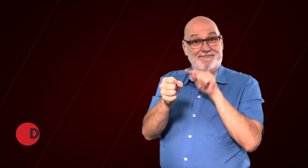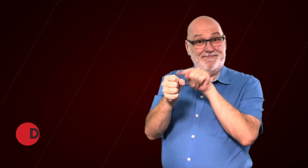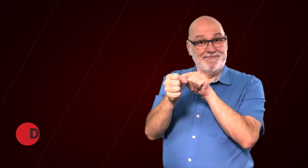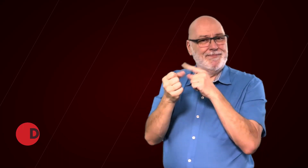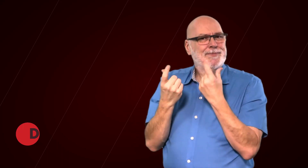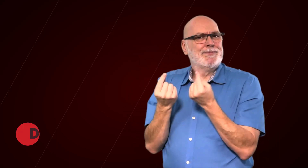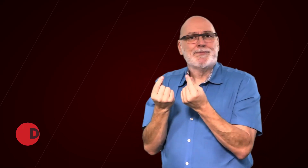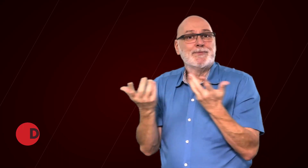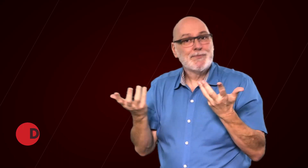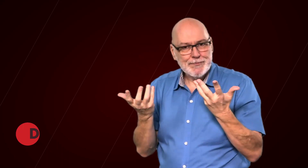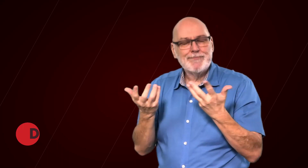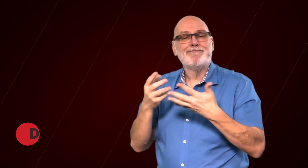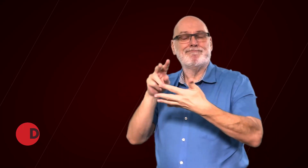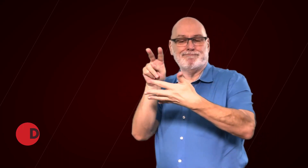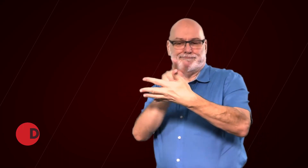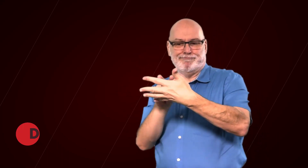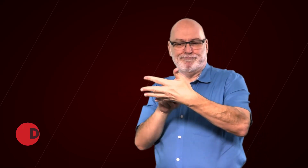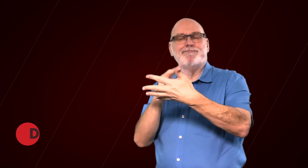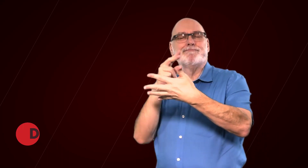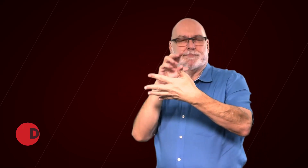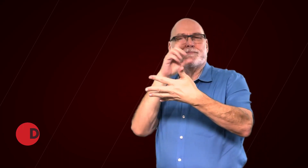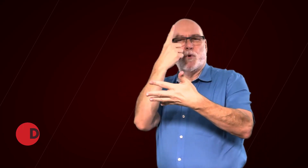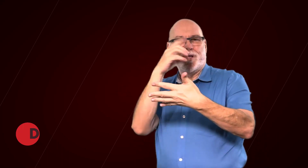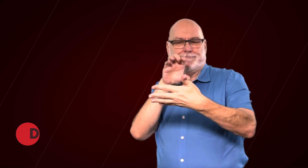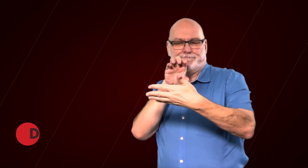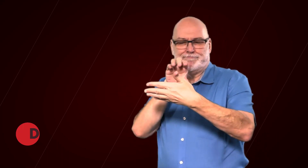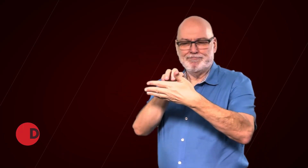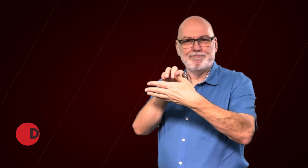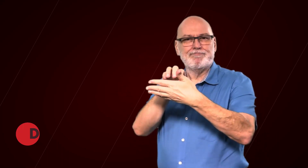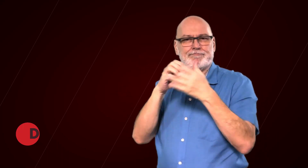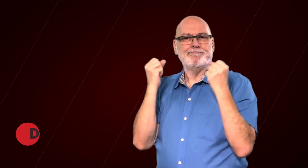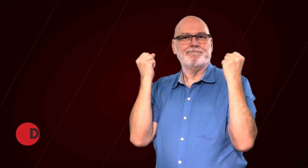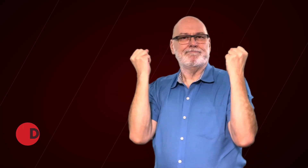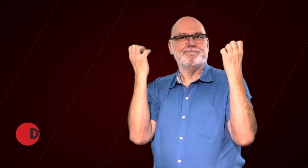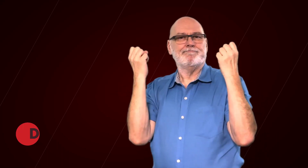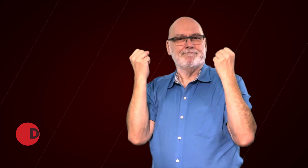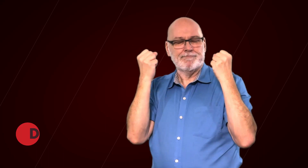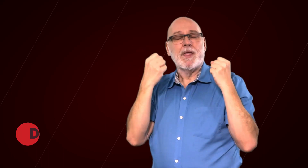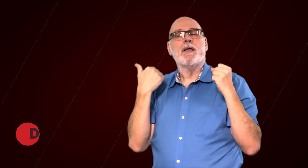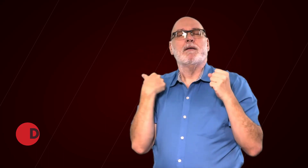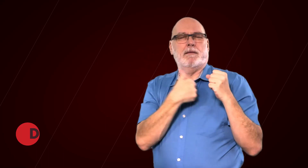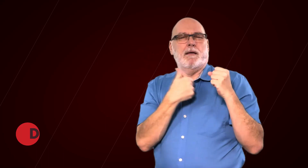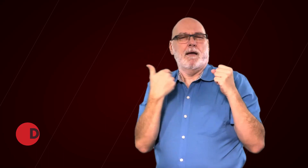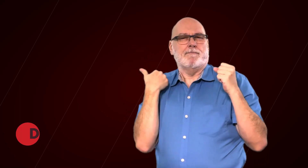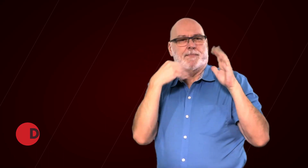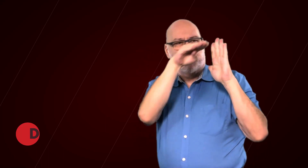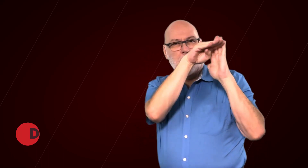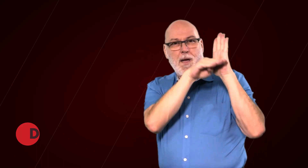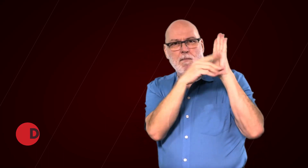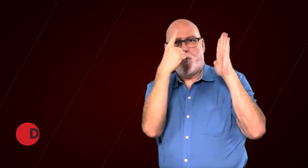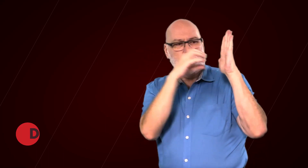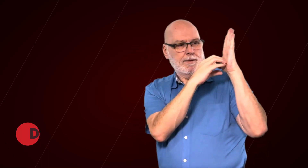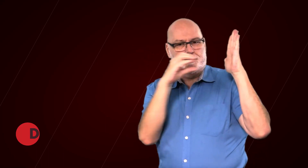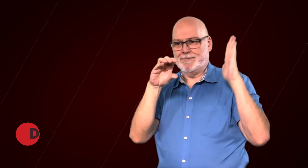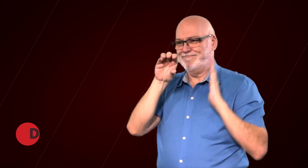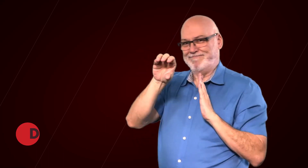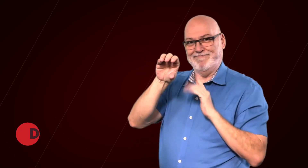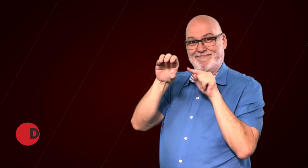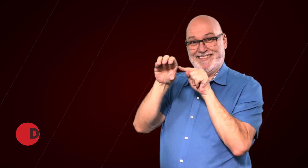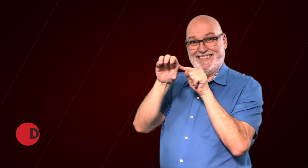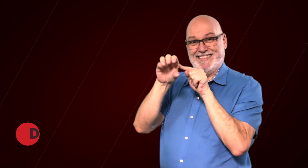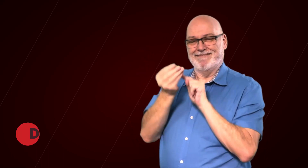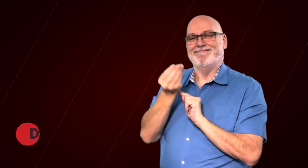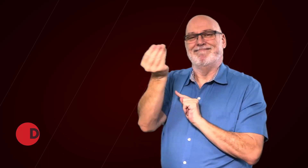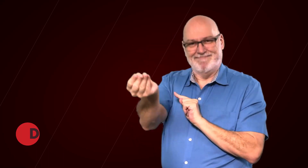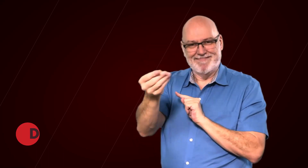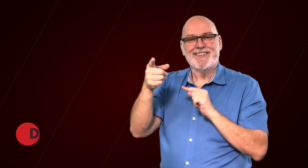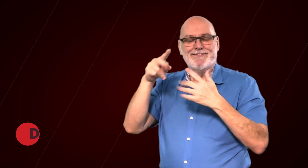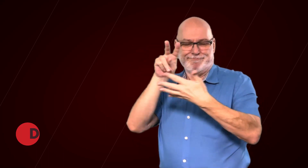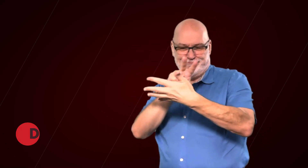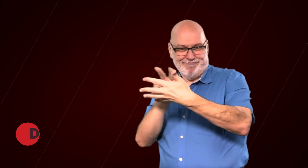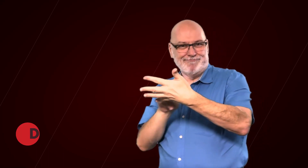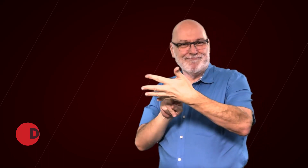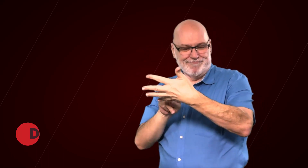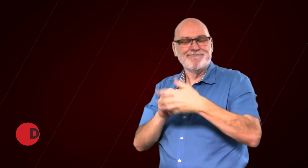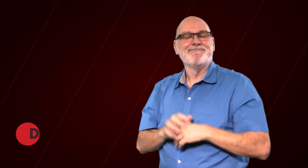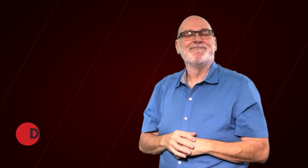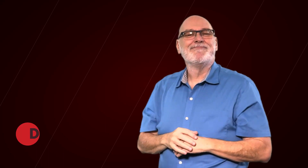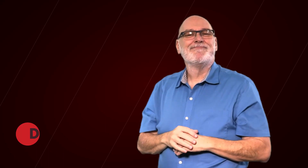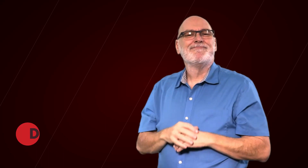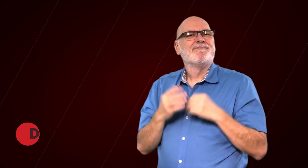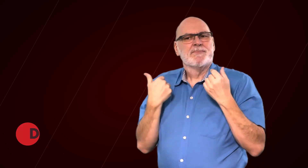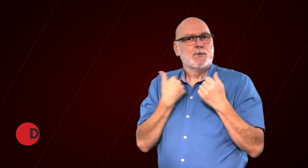This reporter would sign one report for each program.